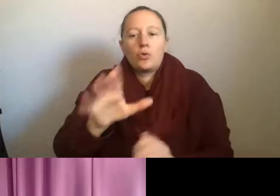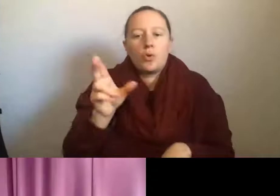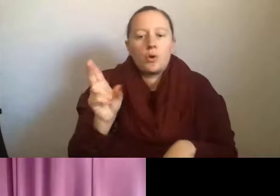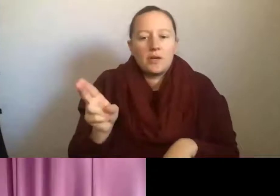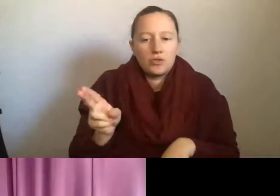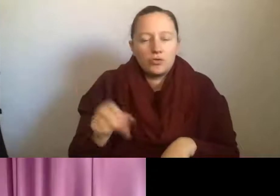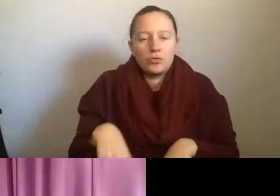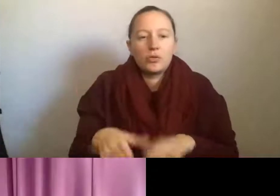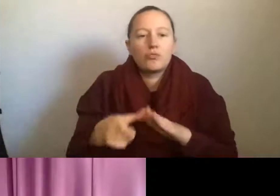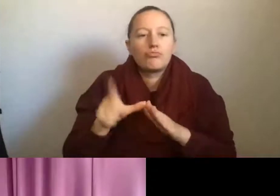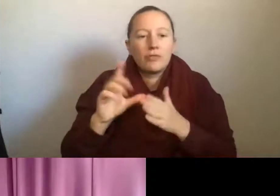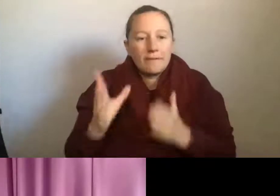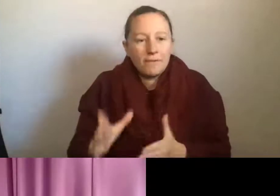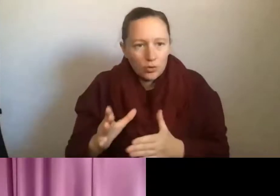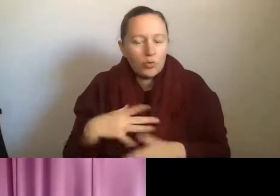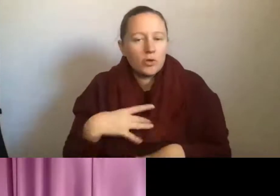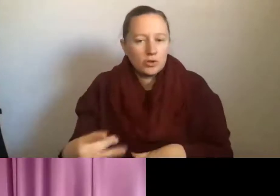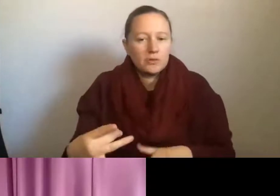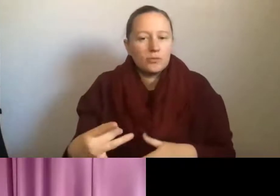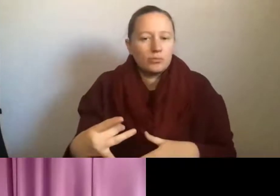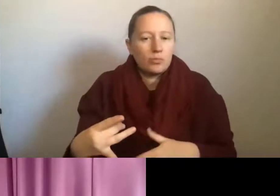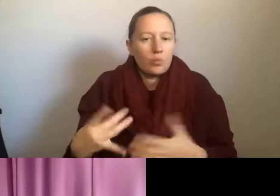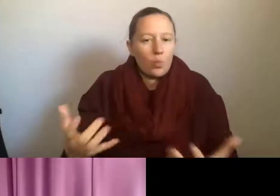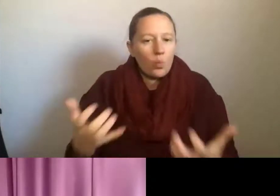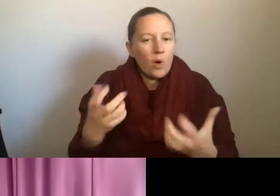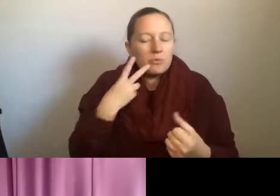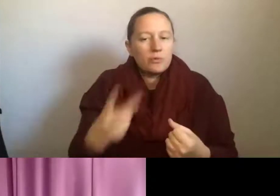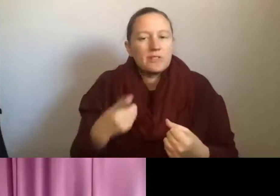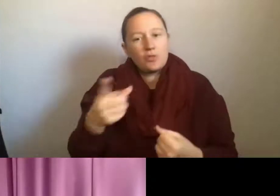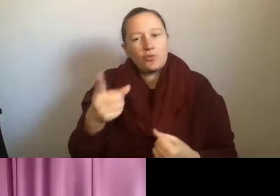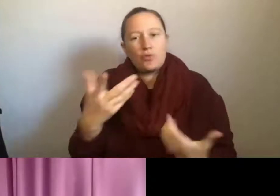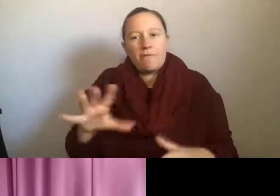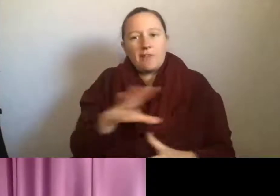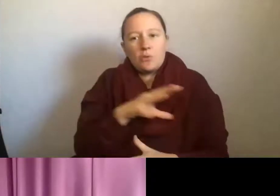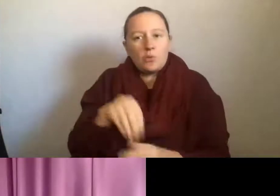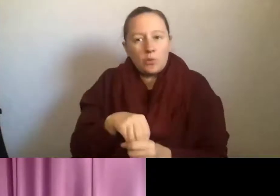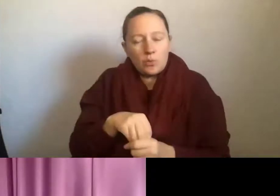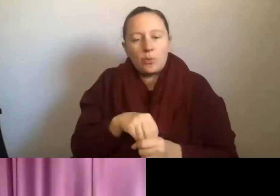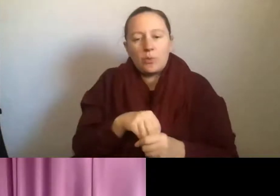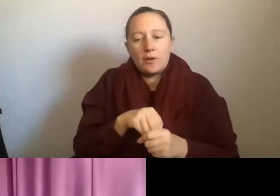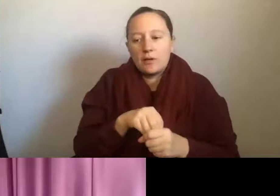Reviewers do like to see that you have included students